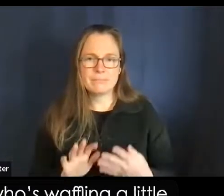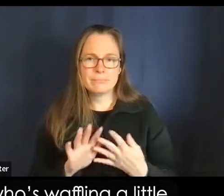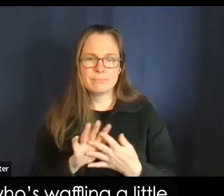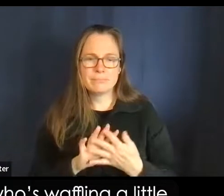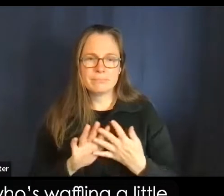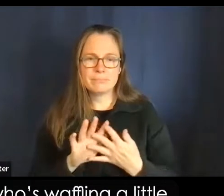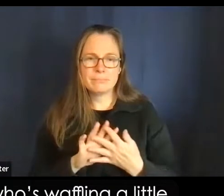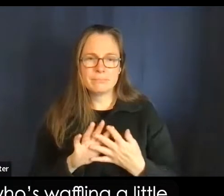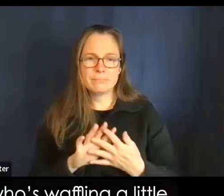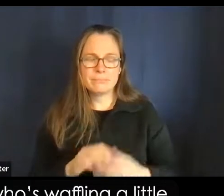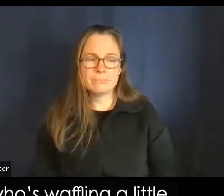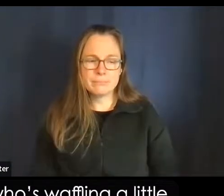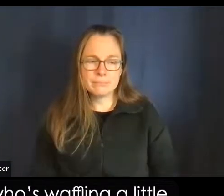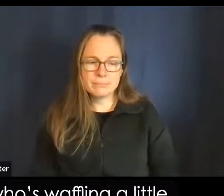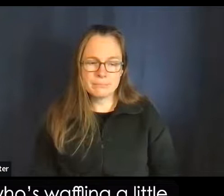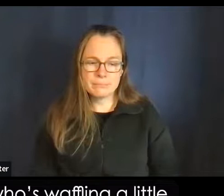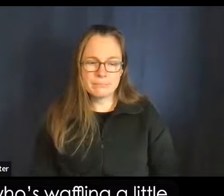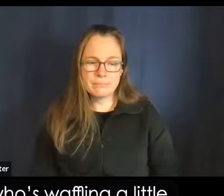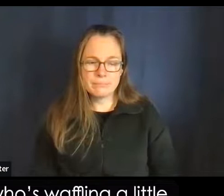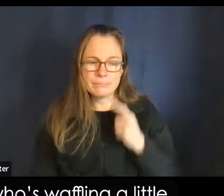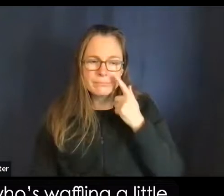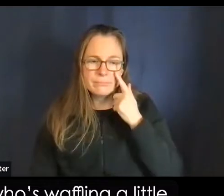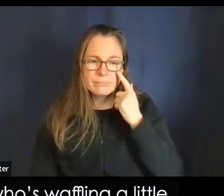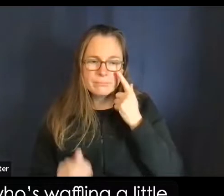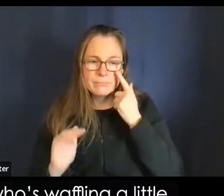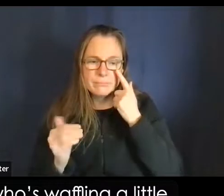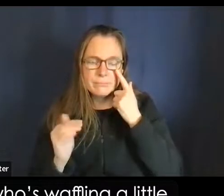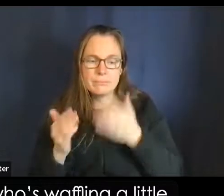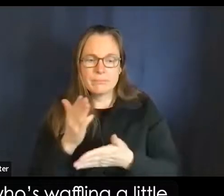We've got an incoming one who’s waffling a little bit, but ultimately has said that I don't agree with this.